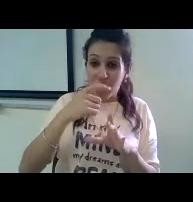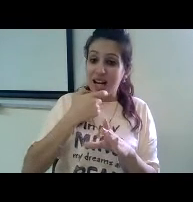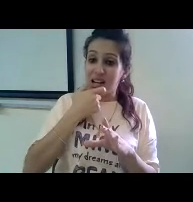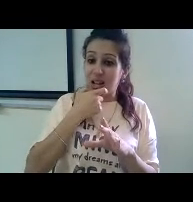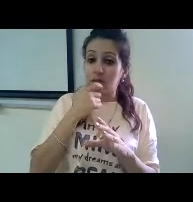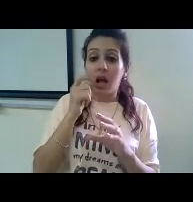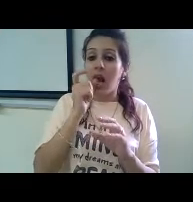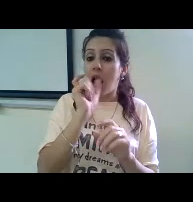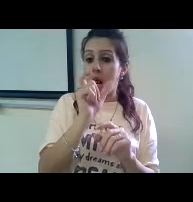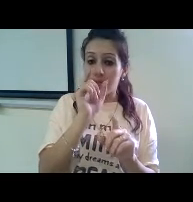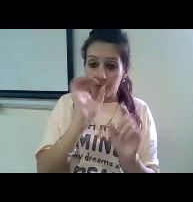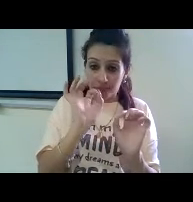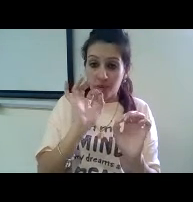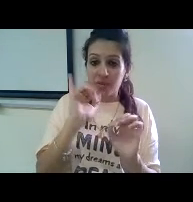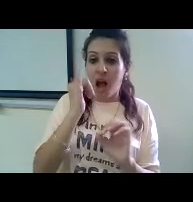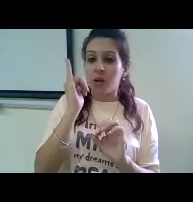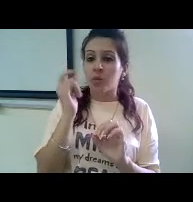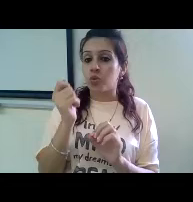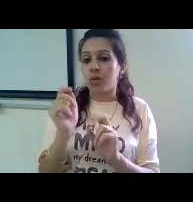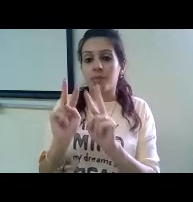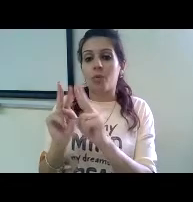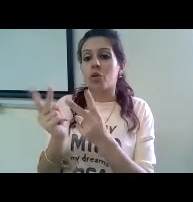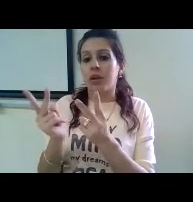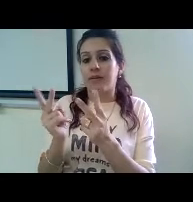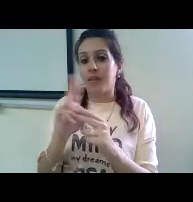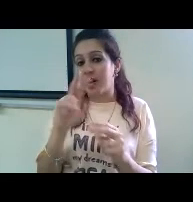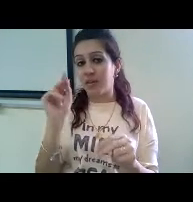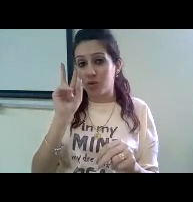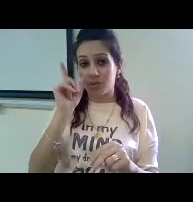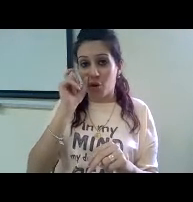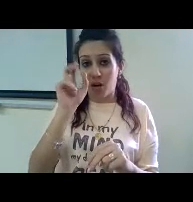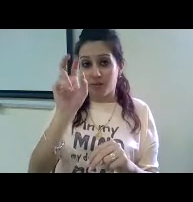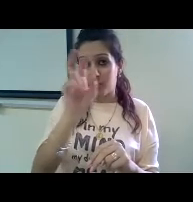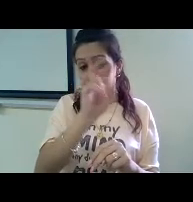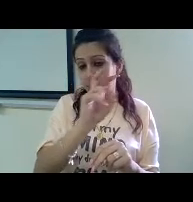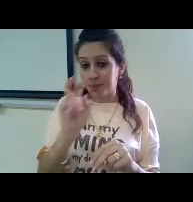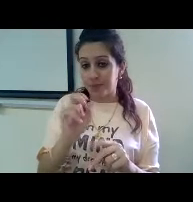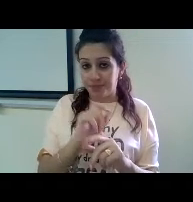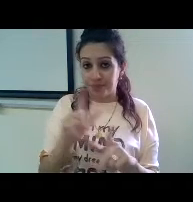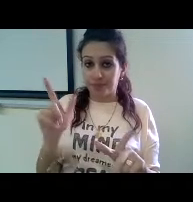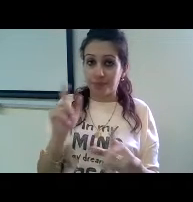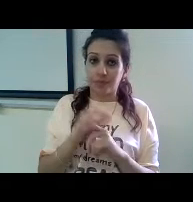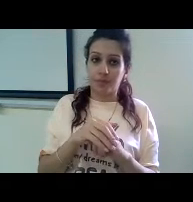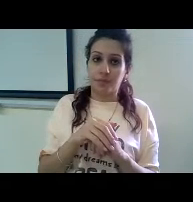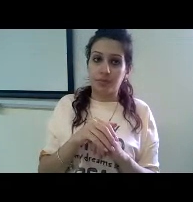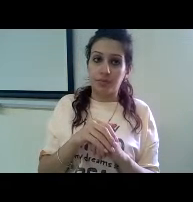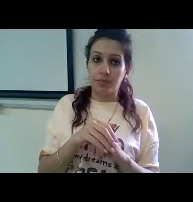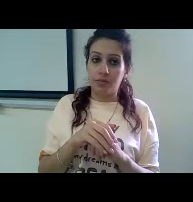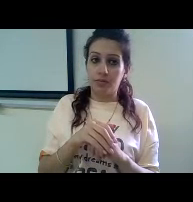As illustrated in the picture. As the word "integration", implies including while separating